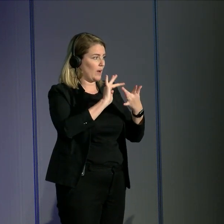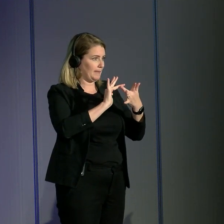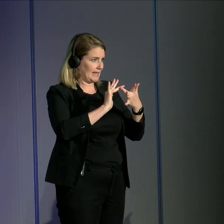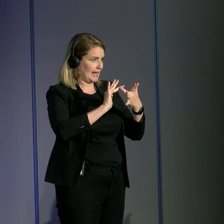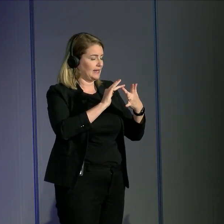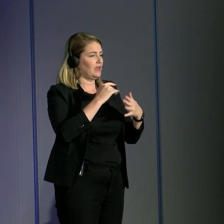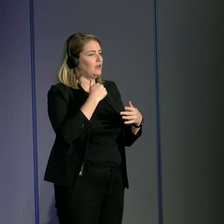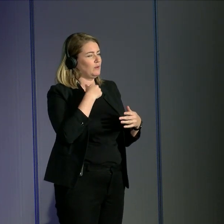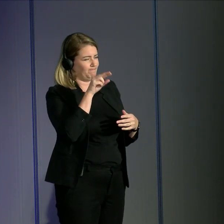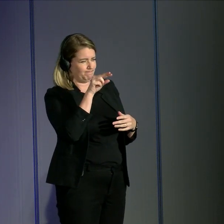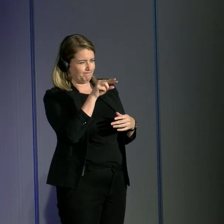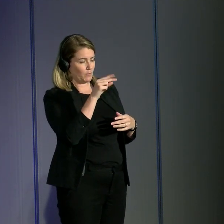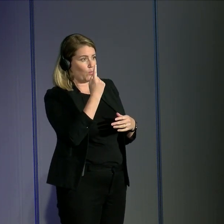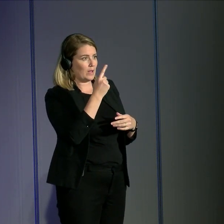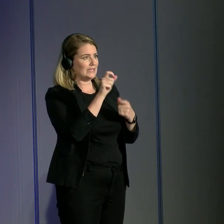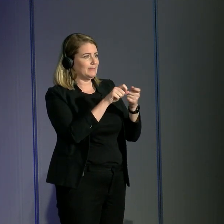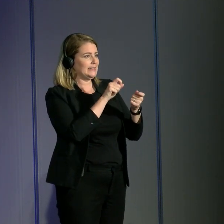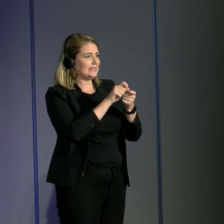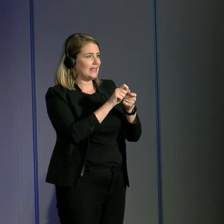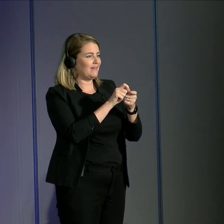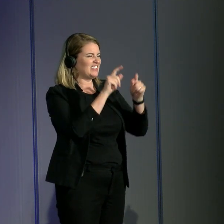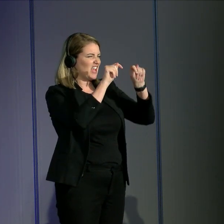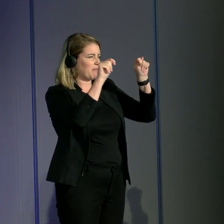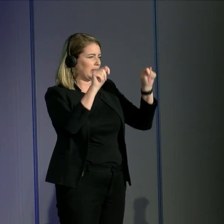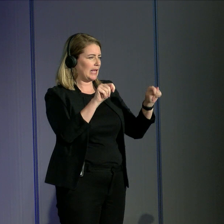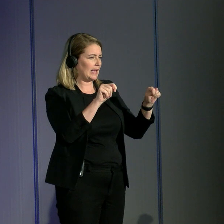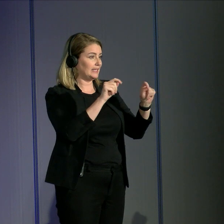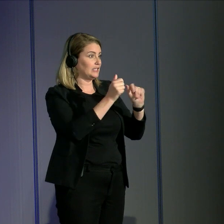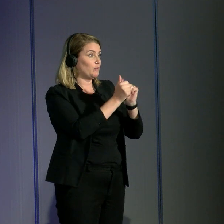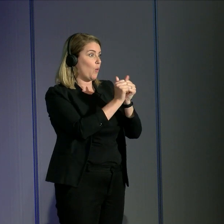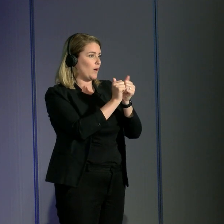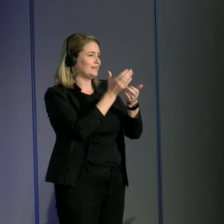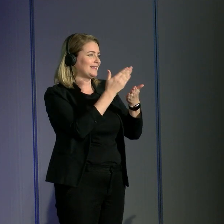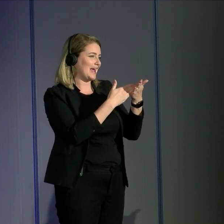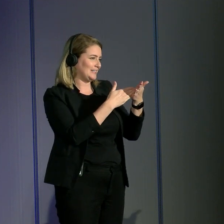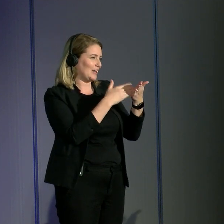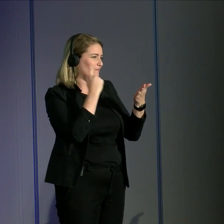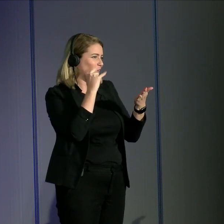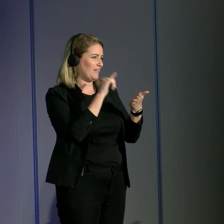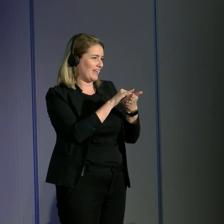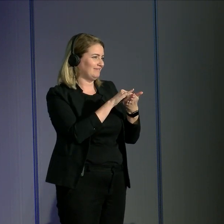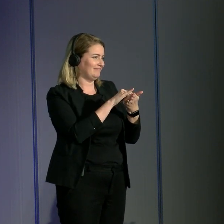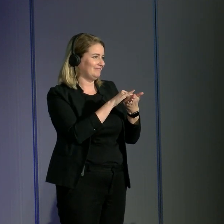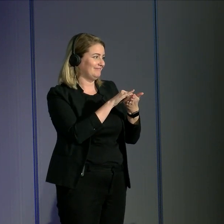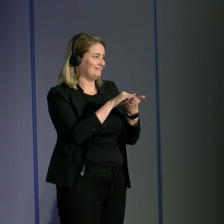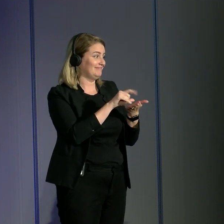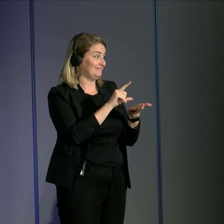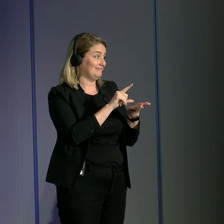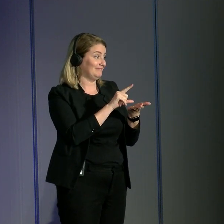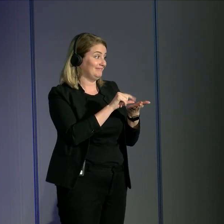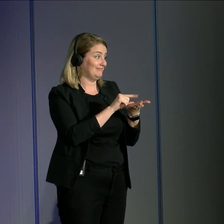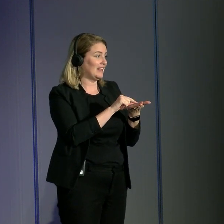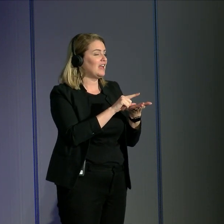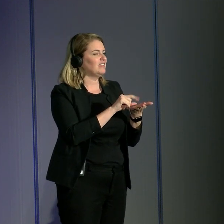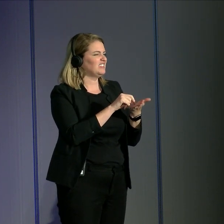And we're looking at a specific template, the sports section in the Guardian website there as a sample of a whole thing.